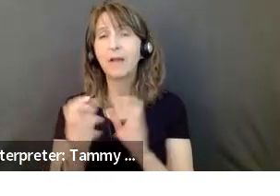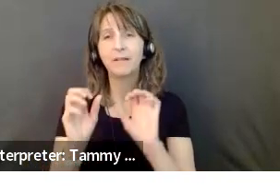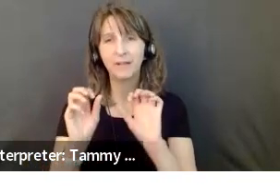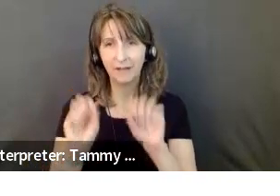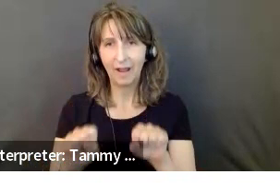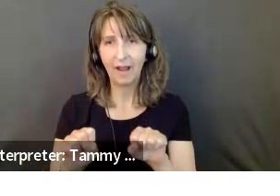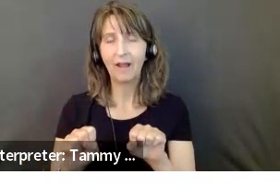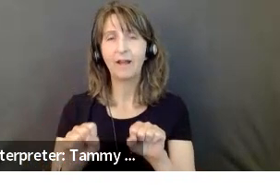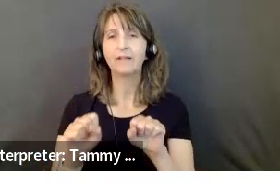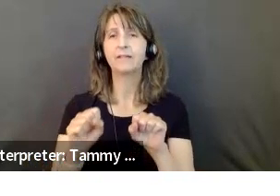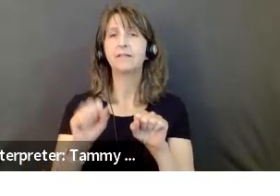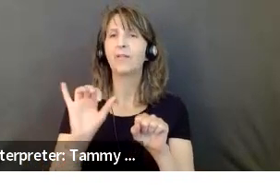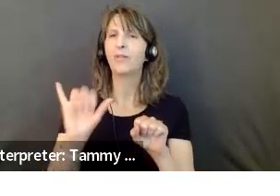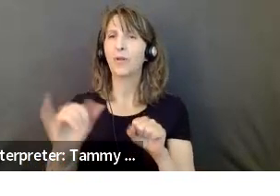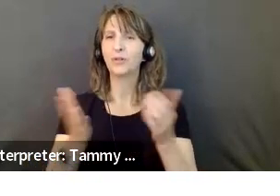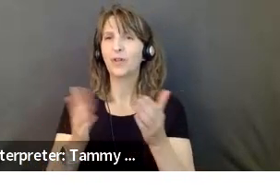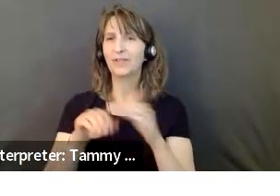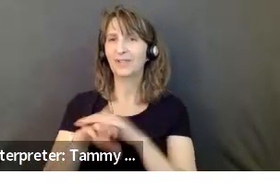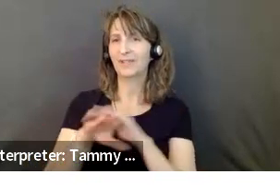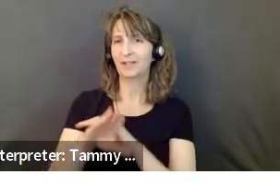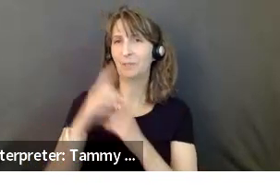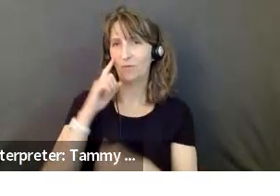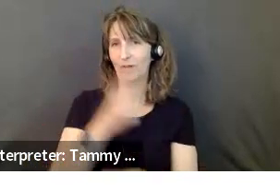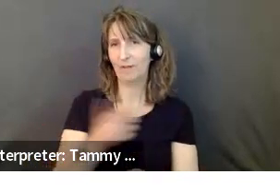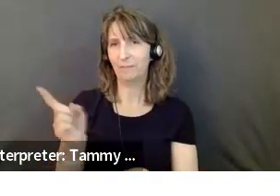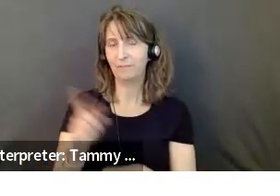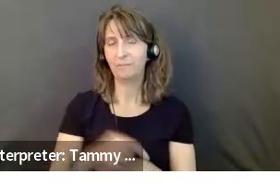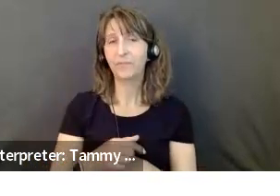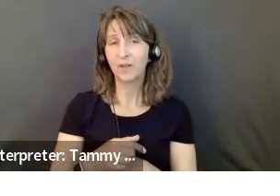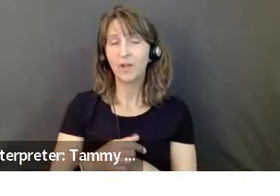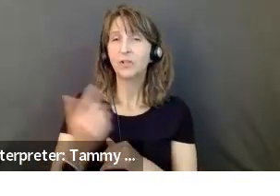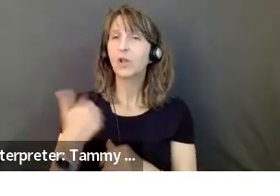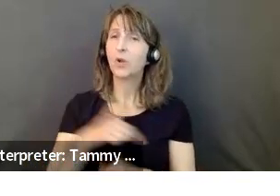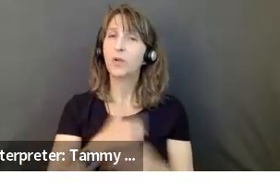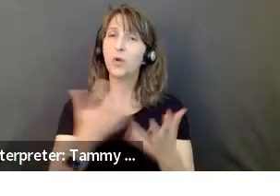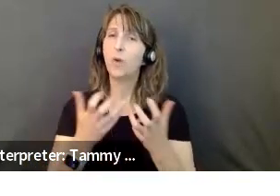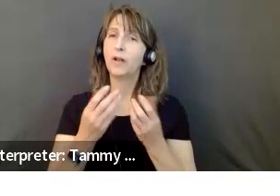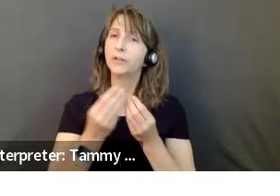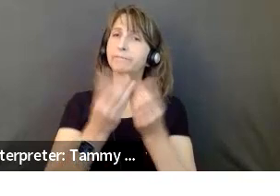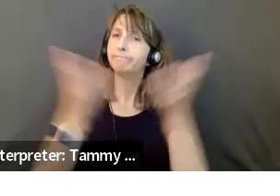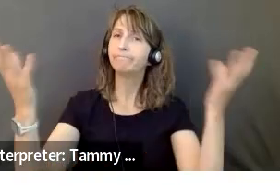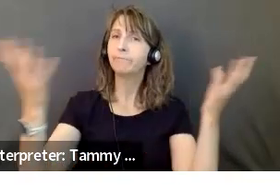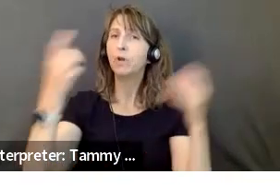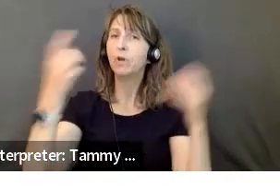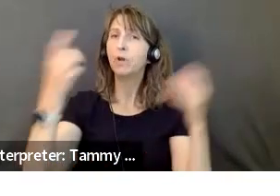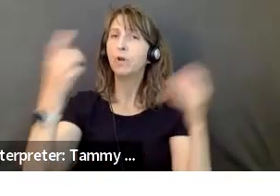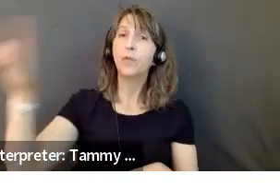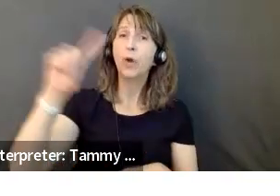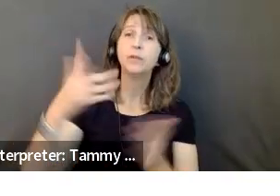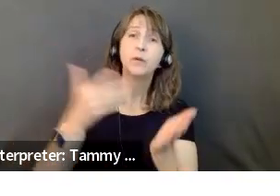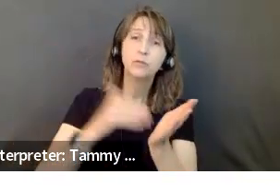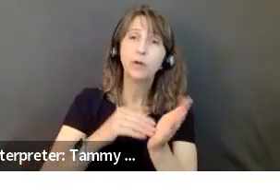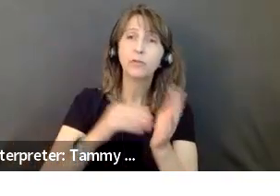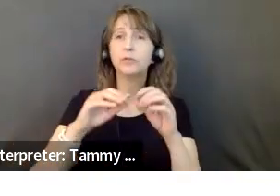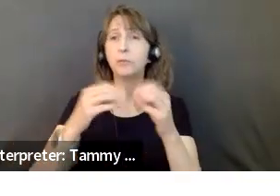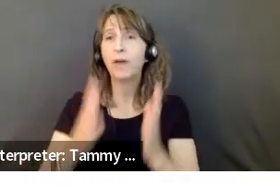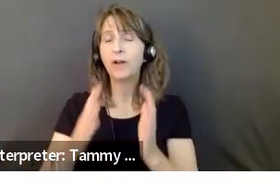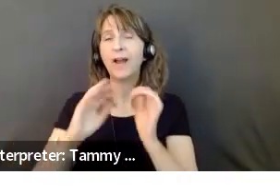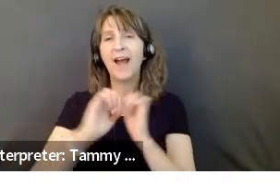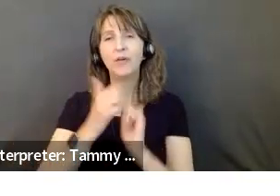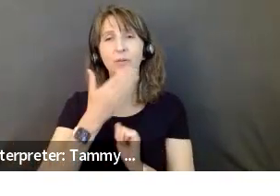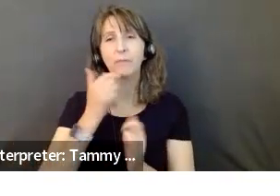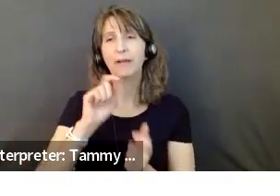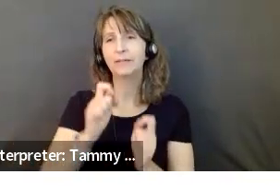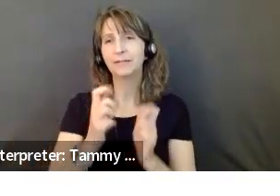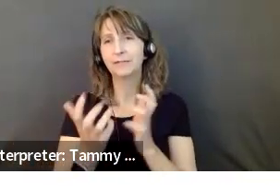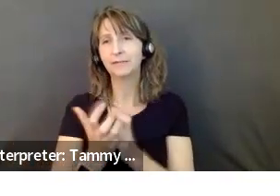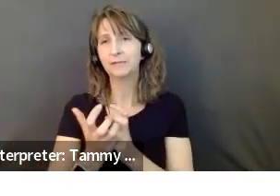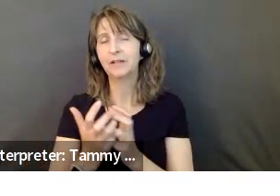So we wanted to put out information to providers. Of the best practice of how to do that. And some specific examples.